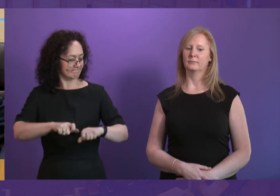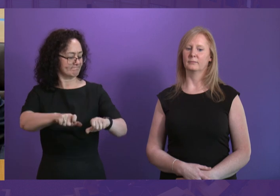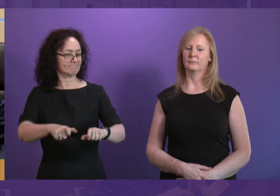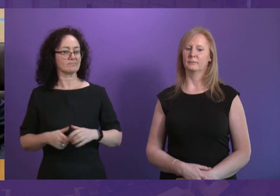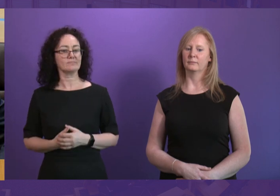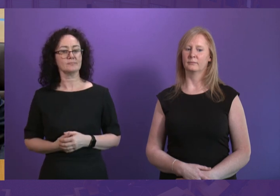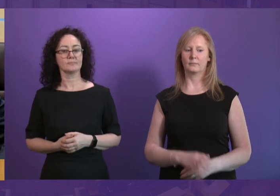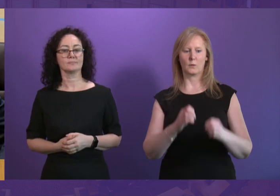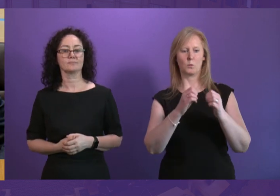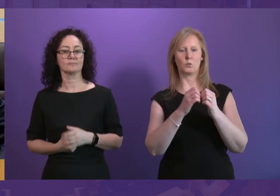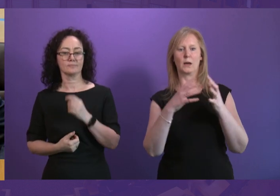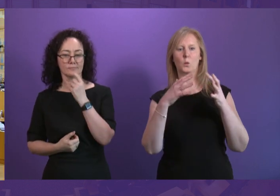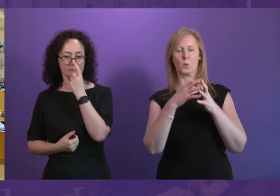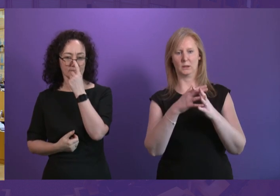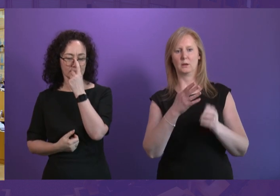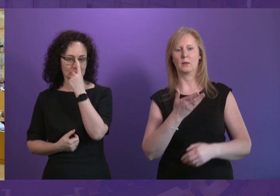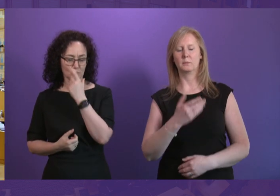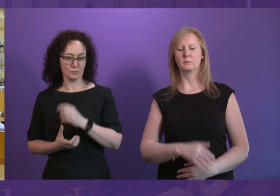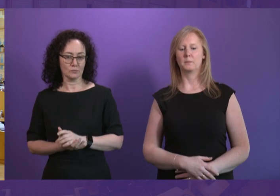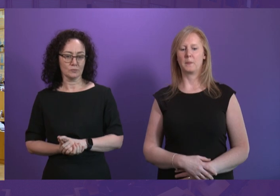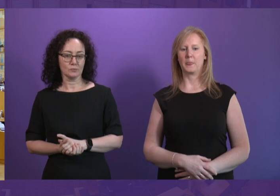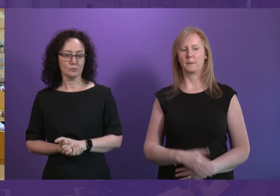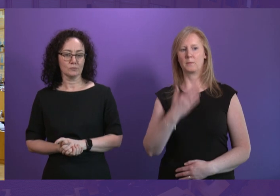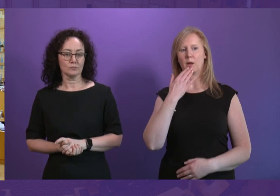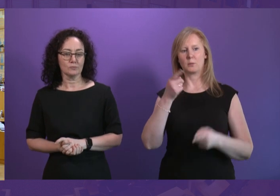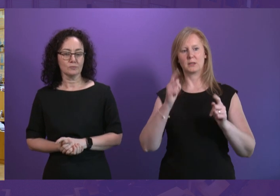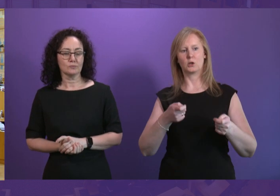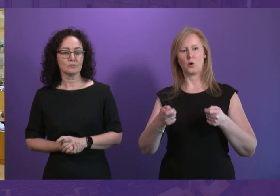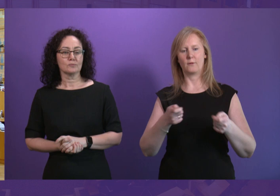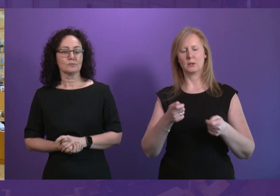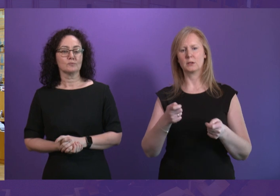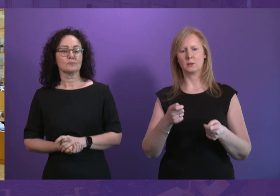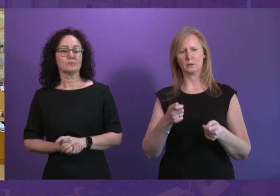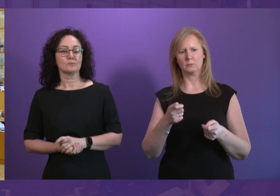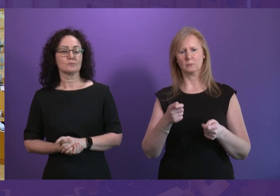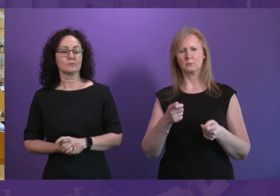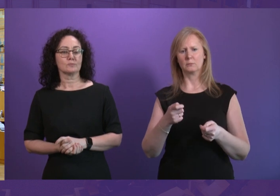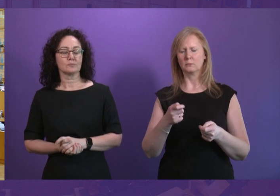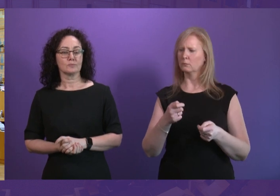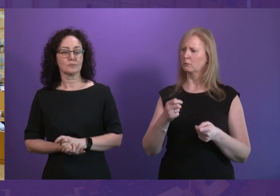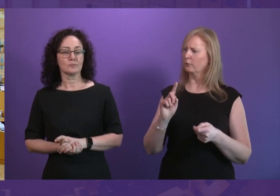Brian Whittle (South Scotland) (Con): I wish to draw the First Minister’s attention